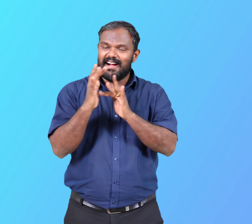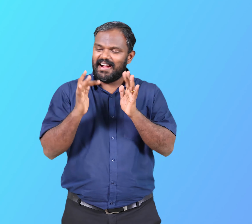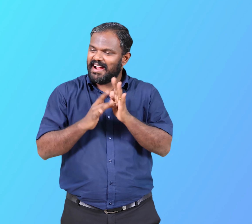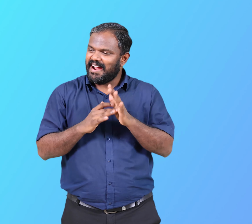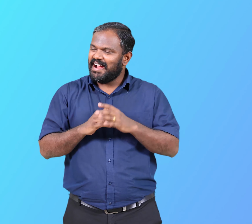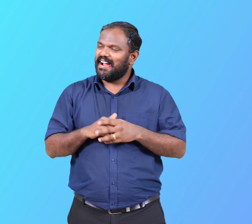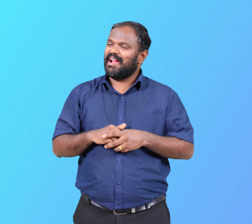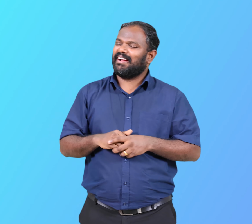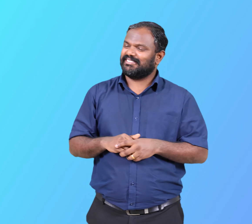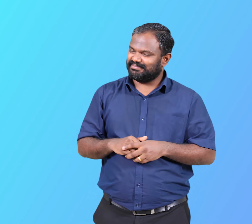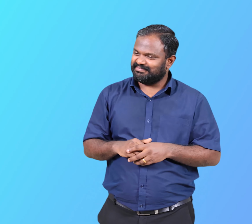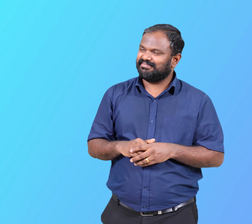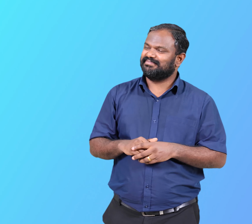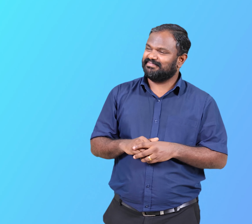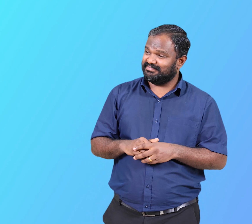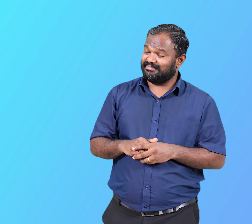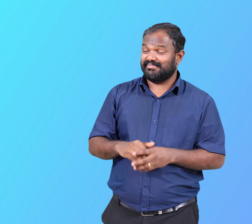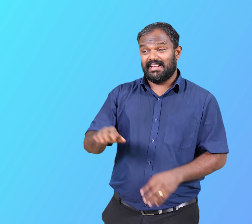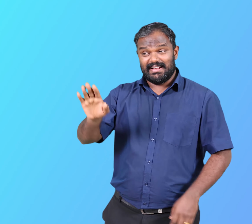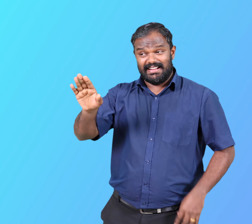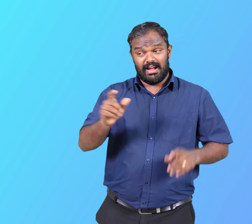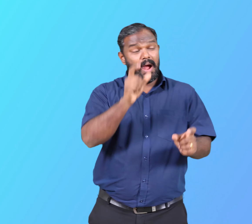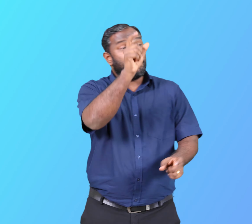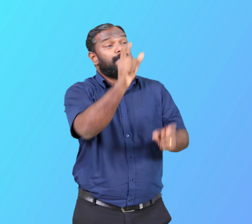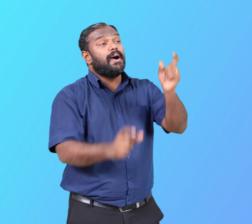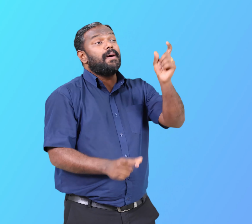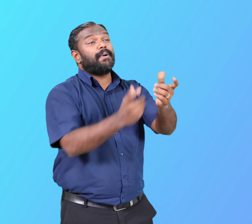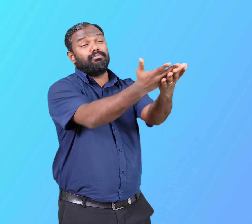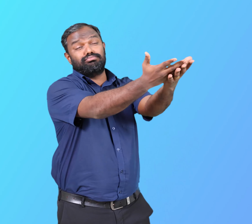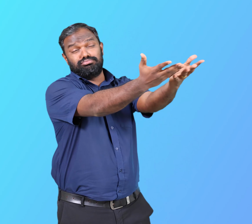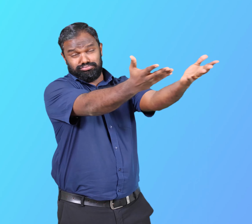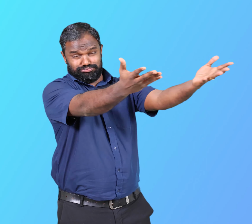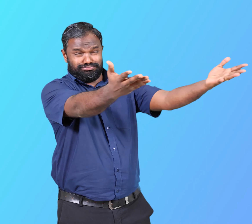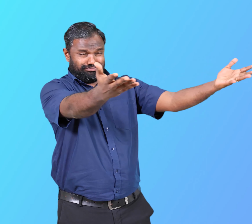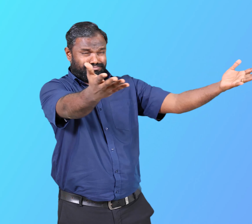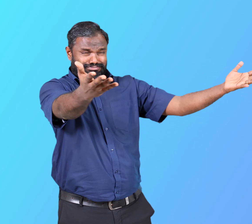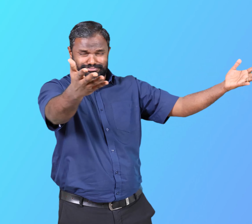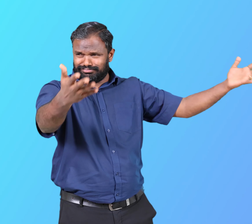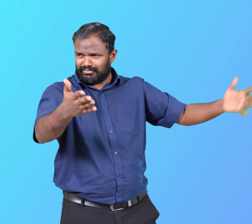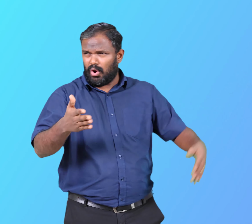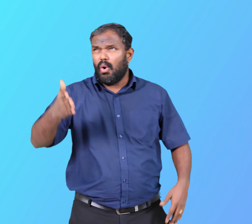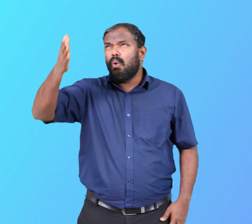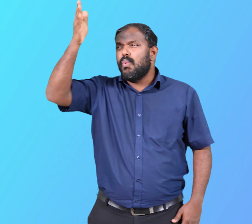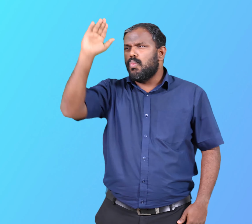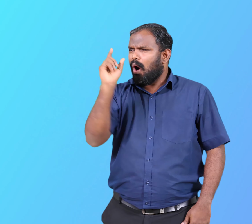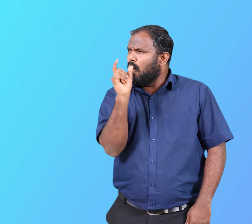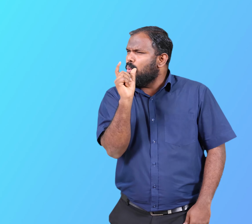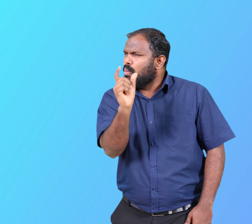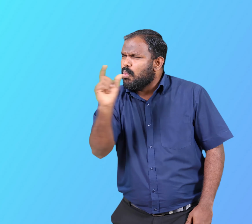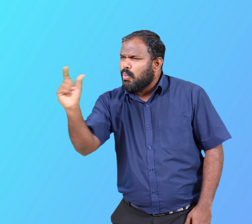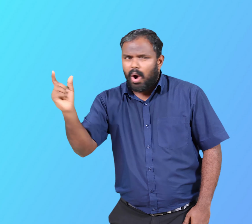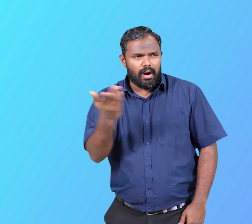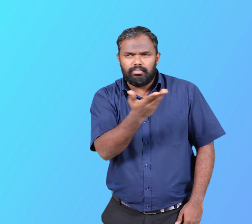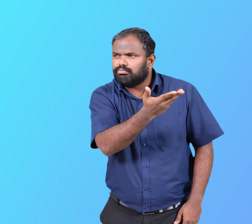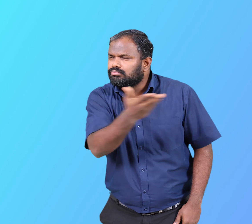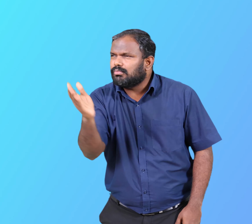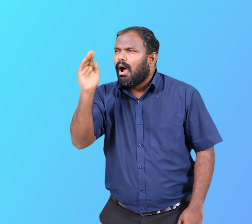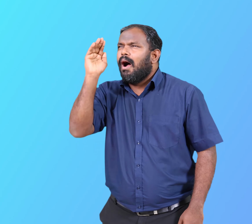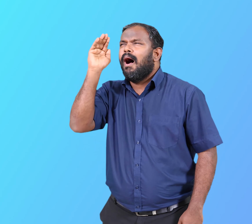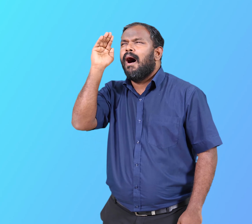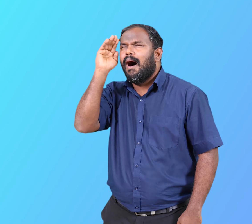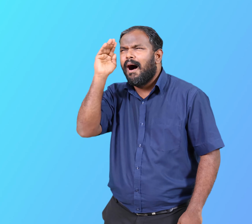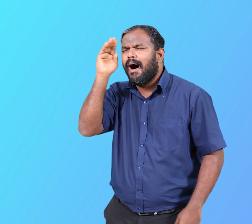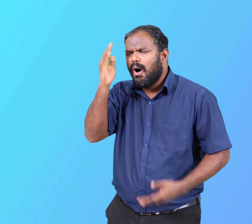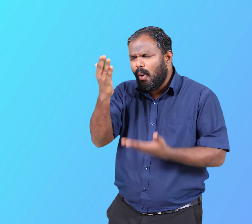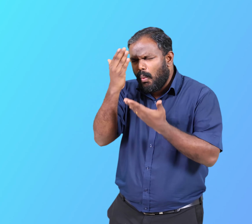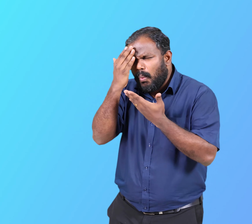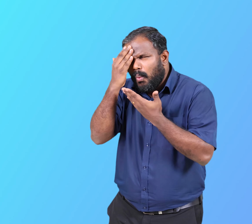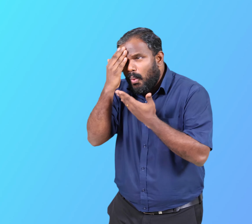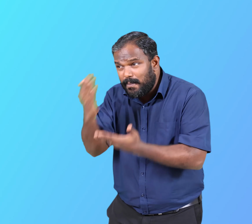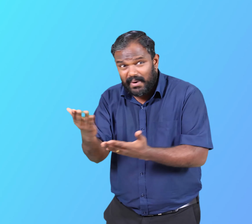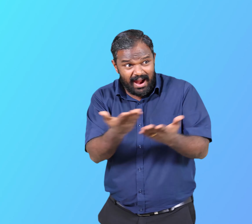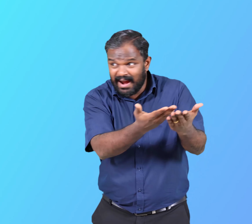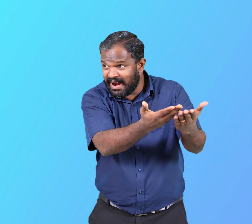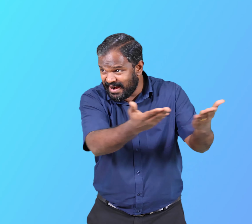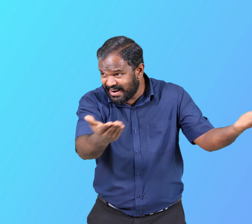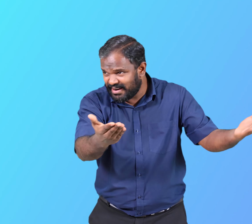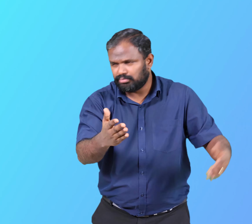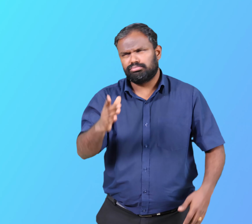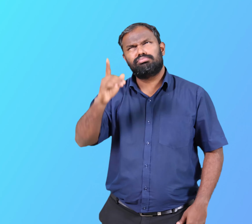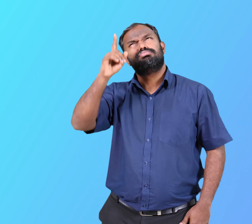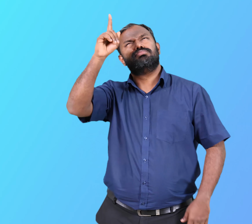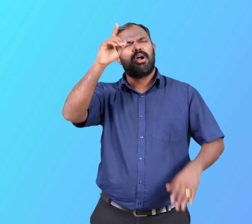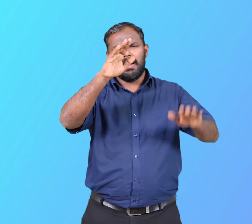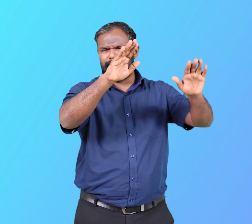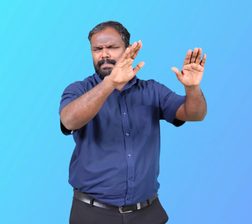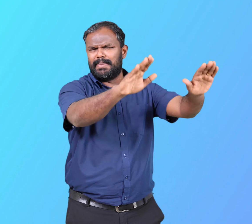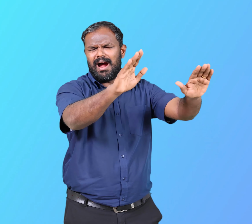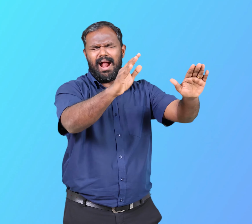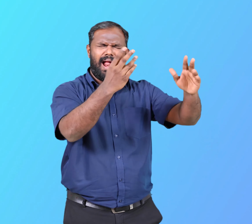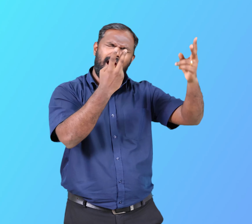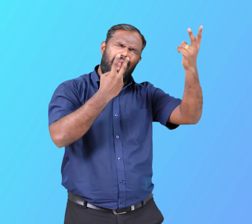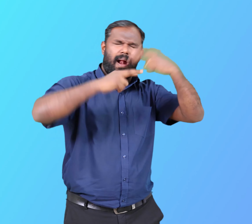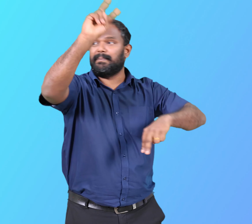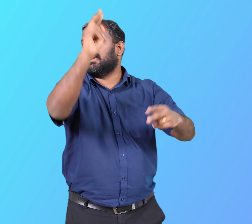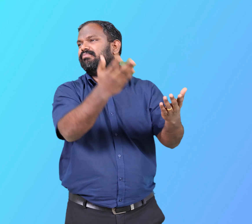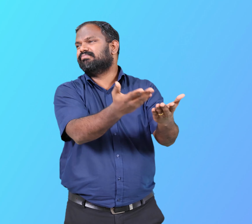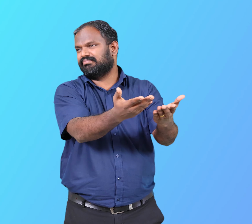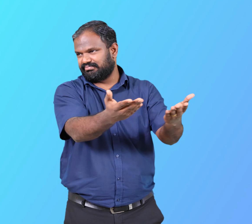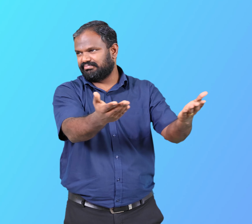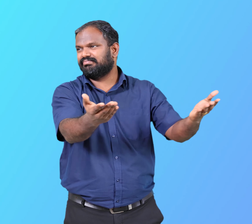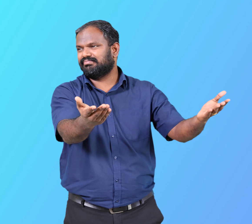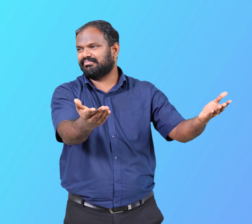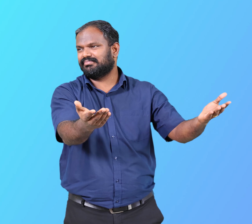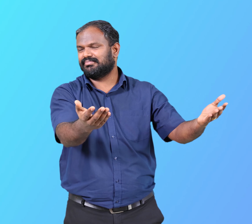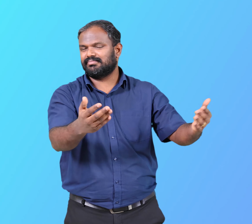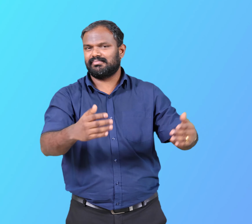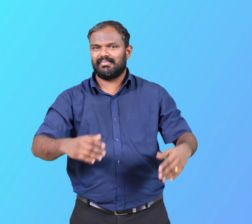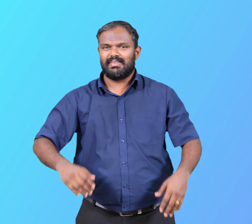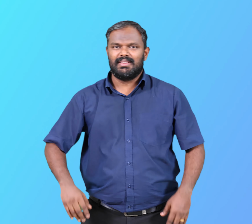But Jesus said, “The people who hear the teaching of God and obey it— they are the ones who have God’s blessing.”